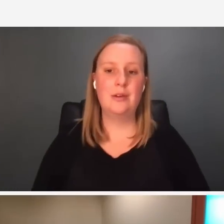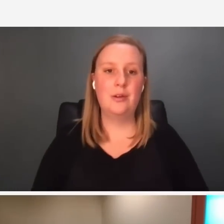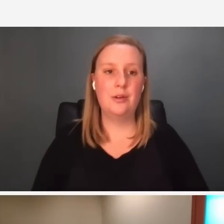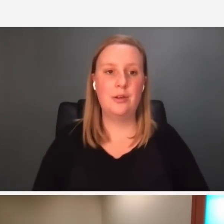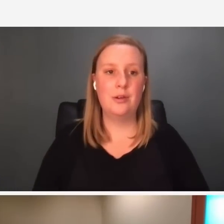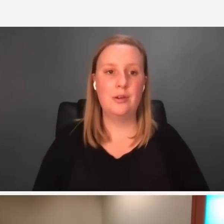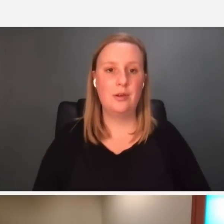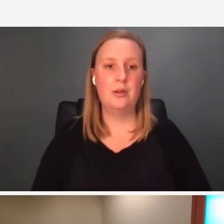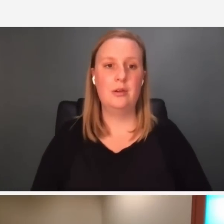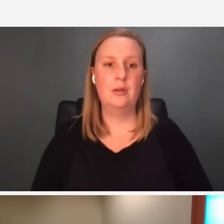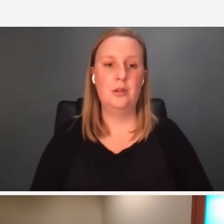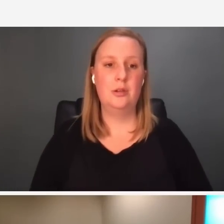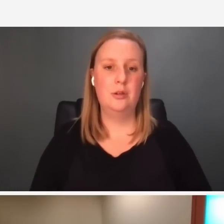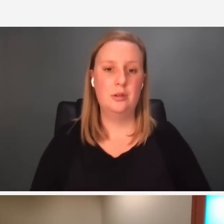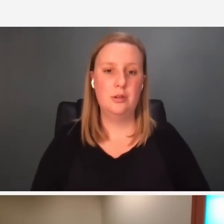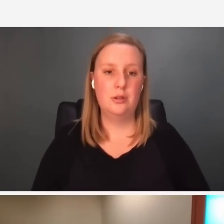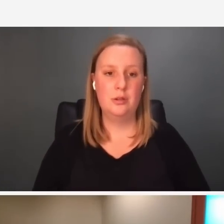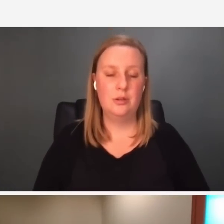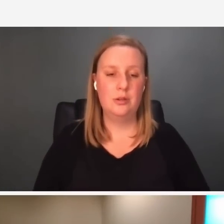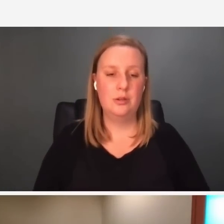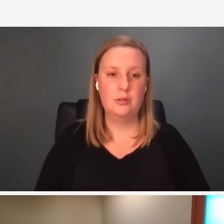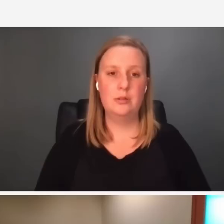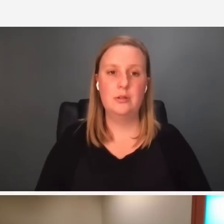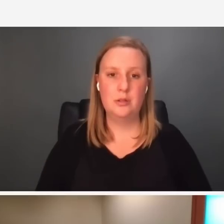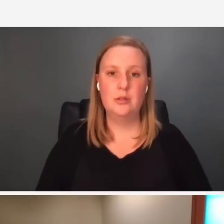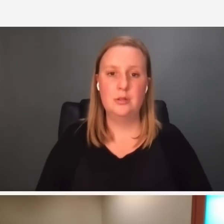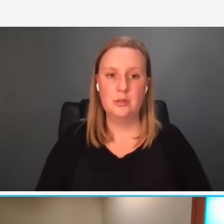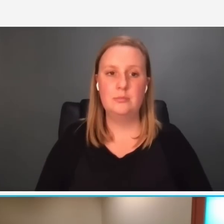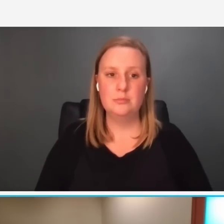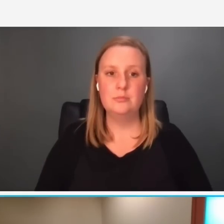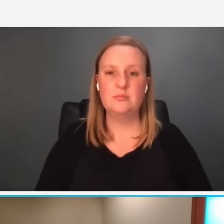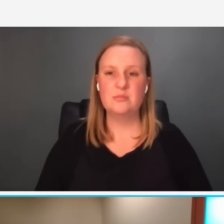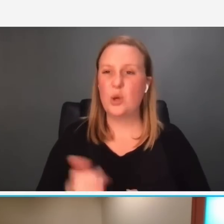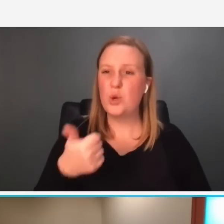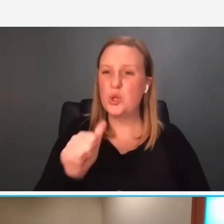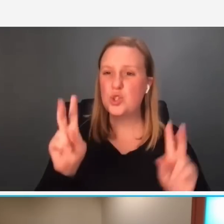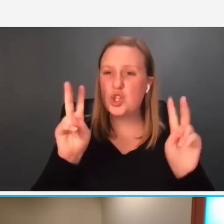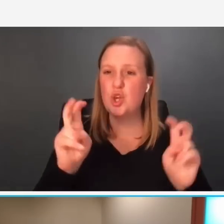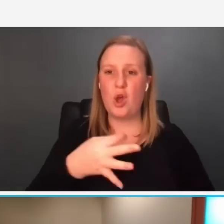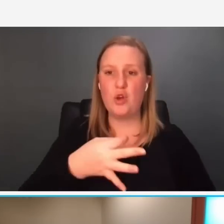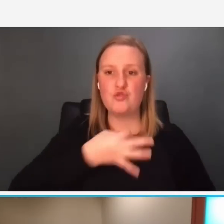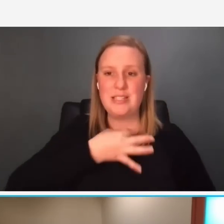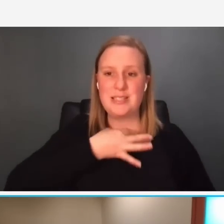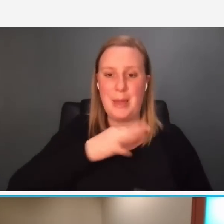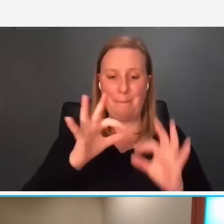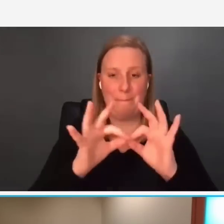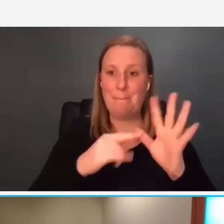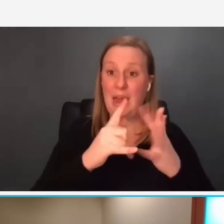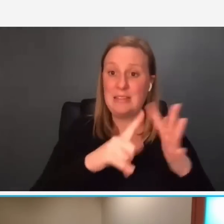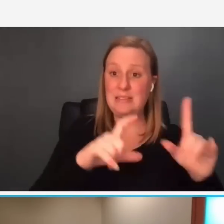So as I touched on just before we are referring to a term that we call risk-based but also a risk proportionate approach.